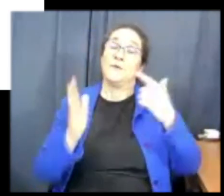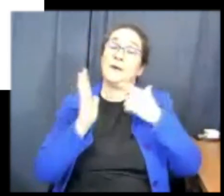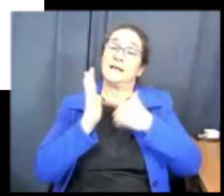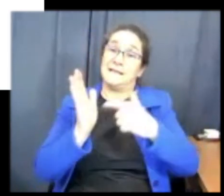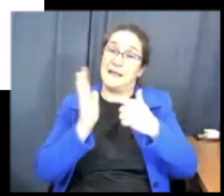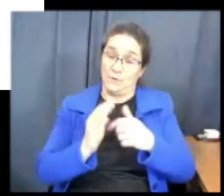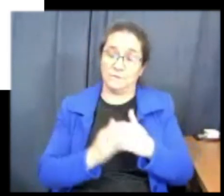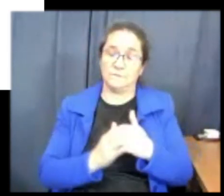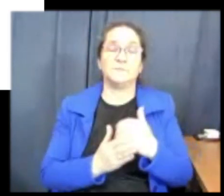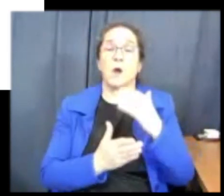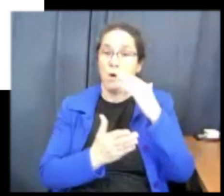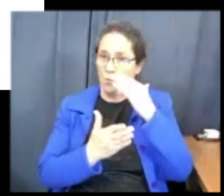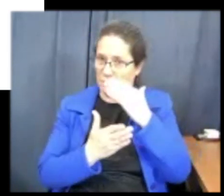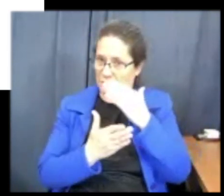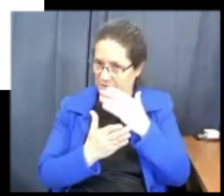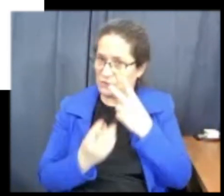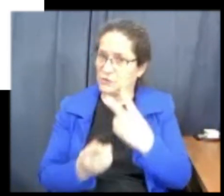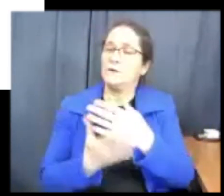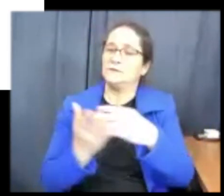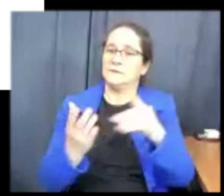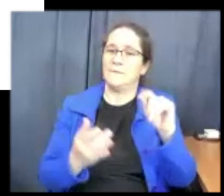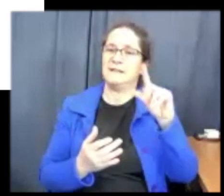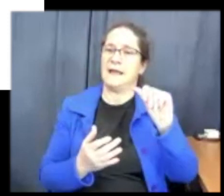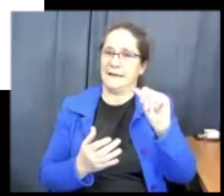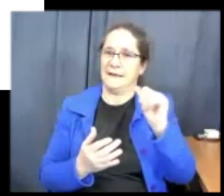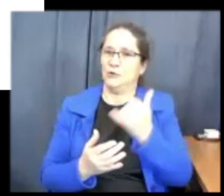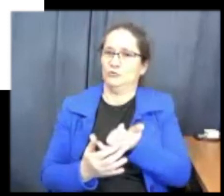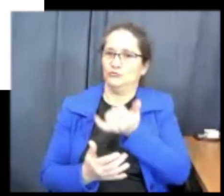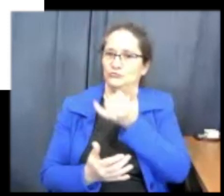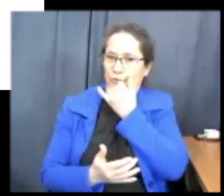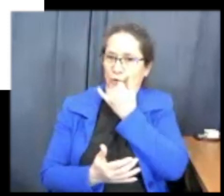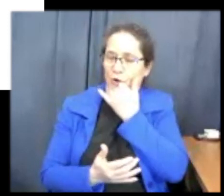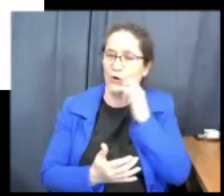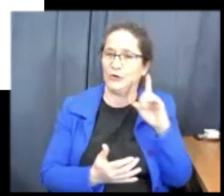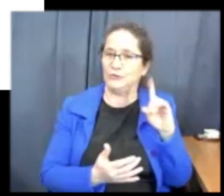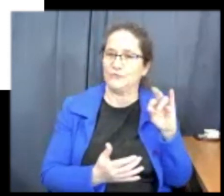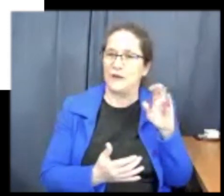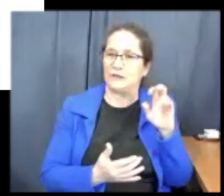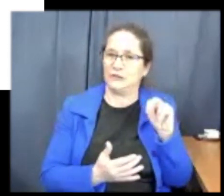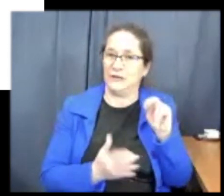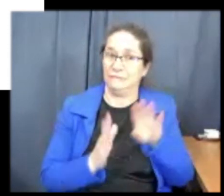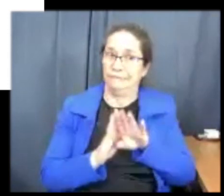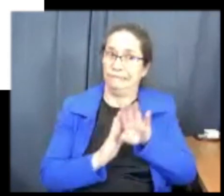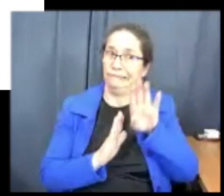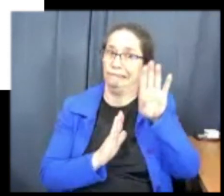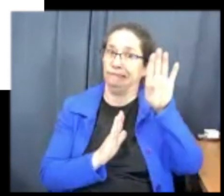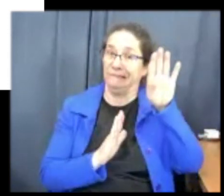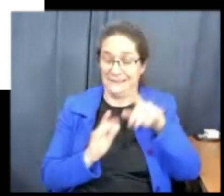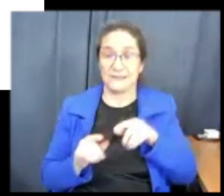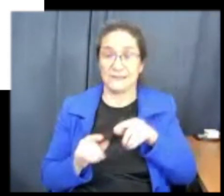of trending in the wrong direction, and in this case they were cruising along and everything was OK,